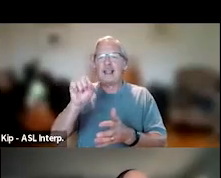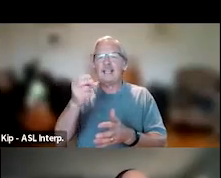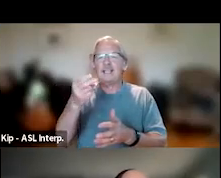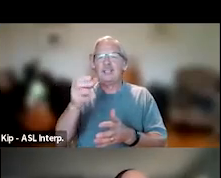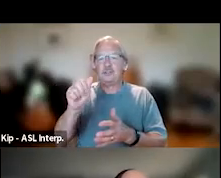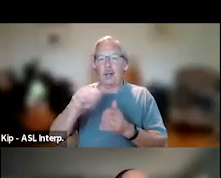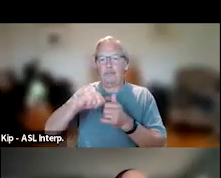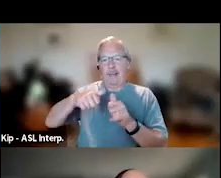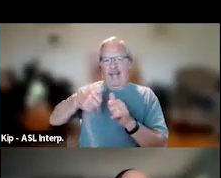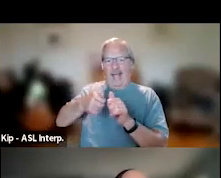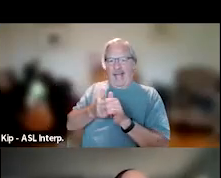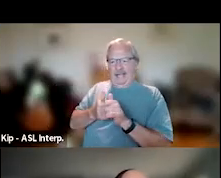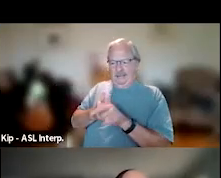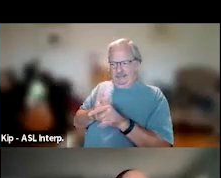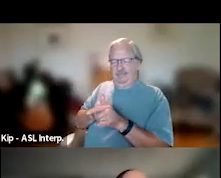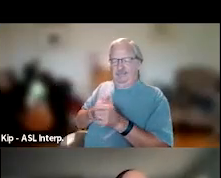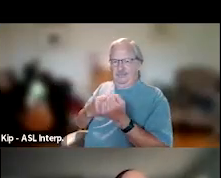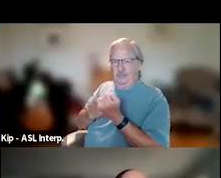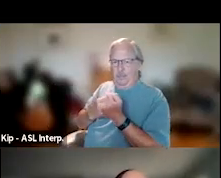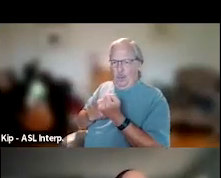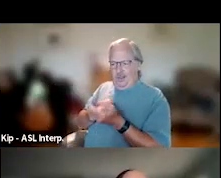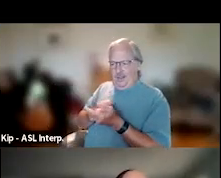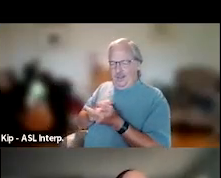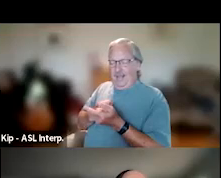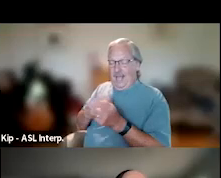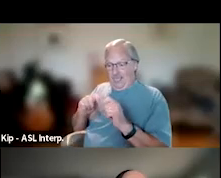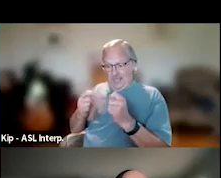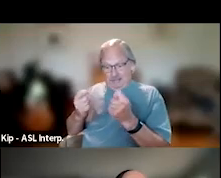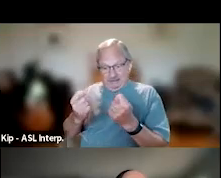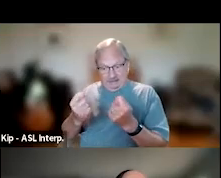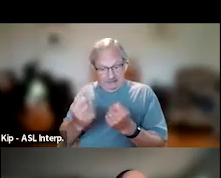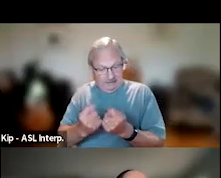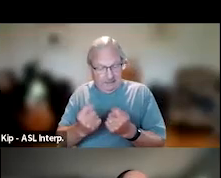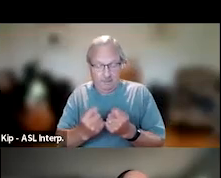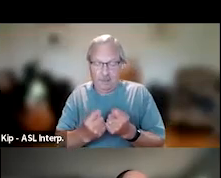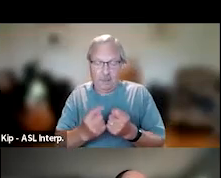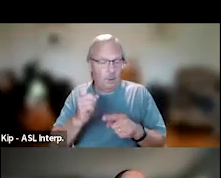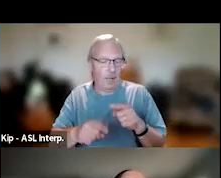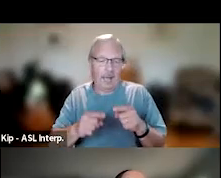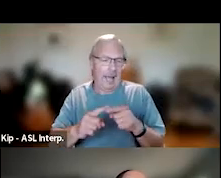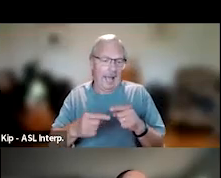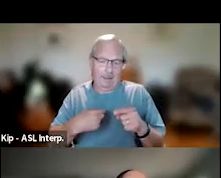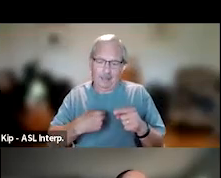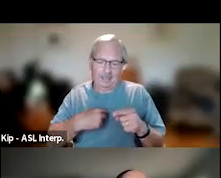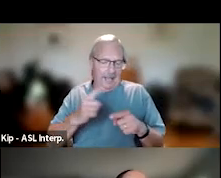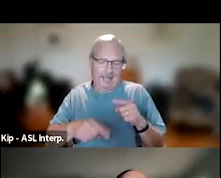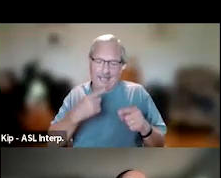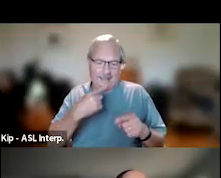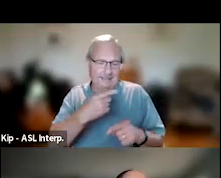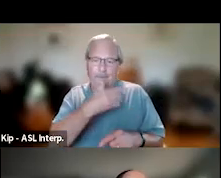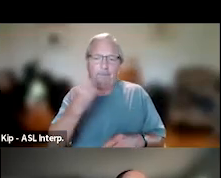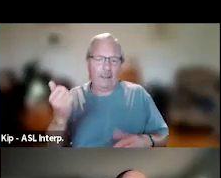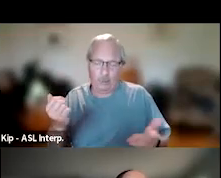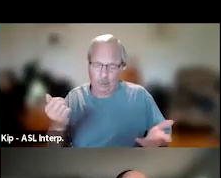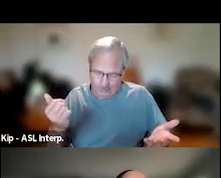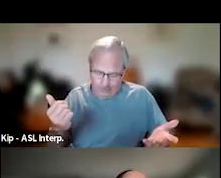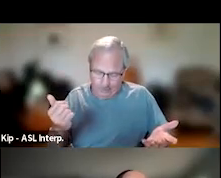I don't think that this team could have said it any better. And I think my hope for you in the SOAR community